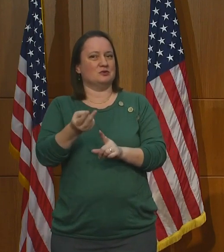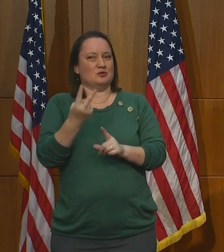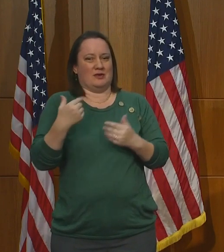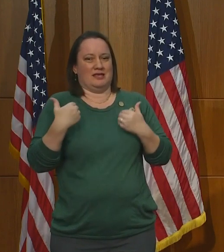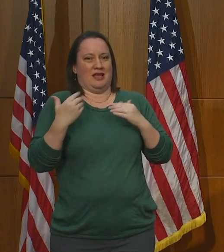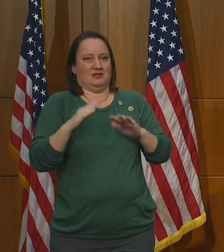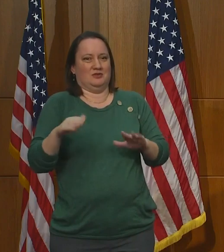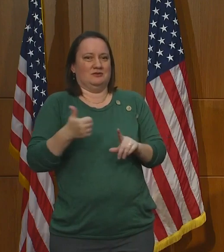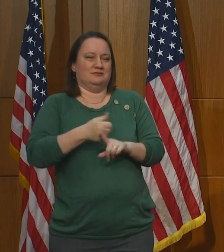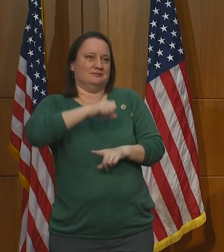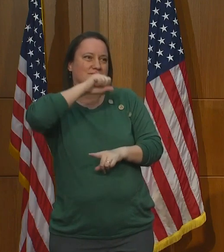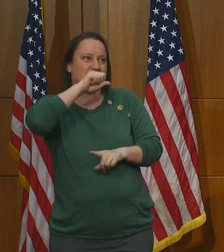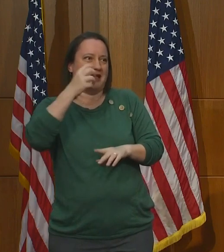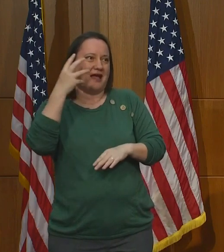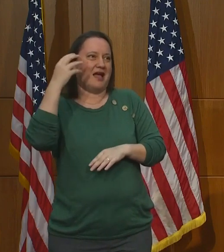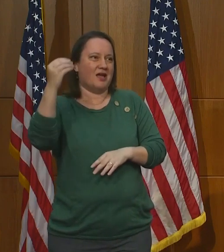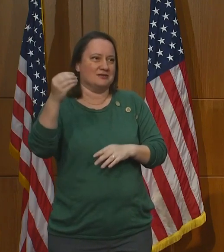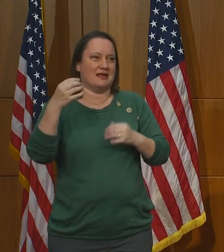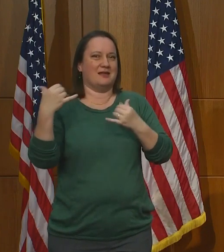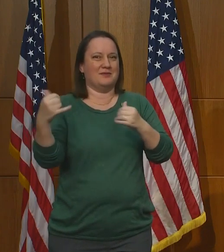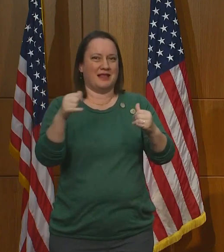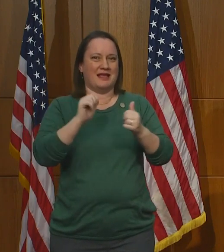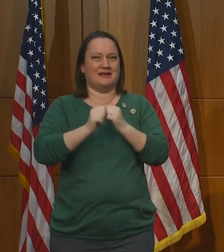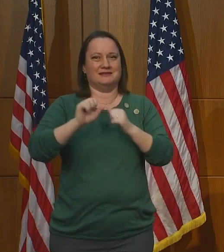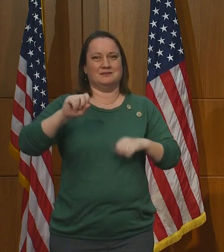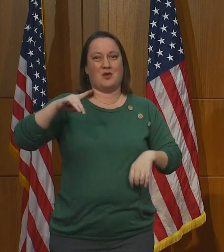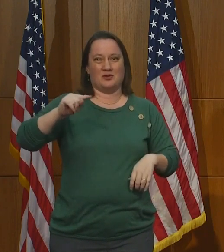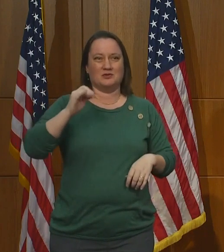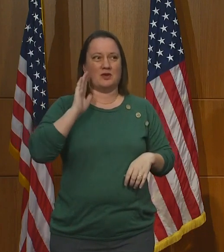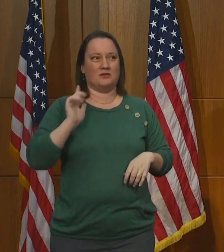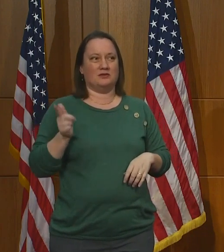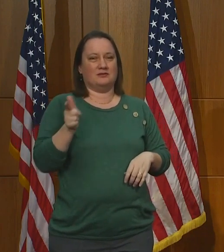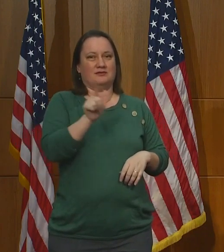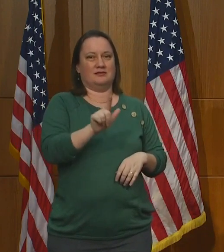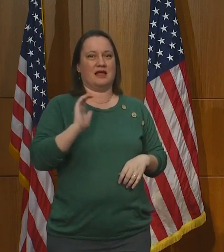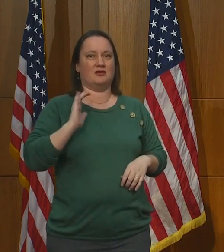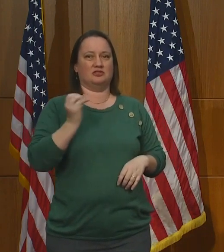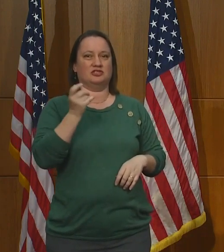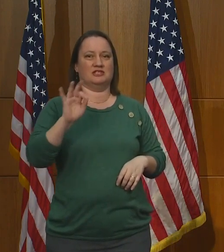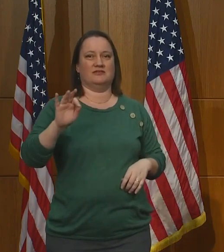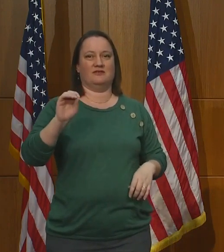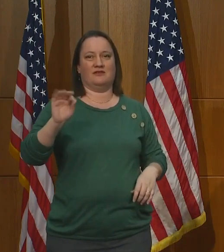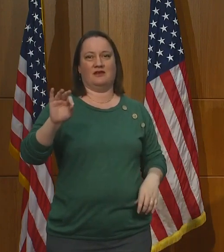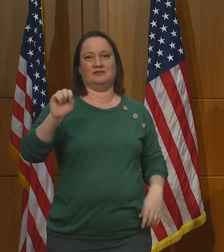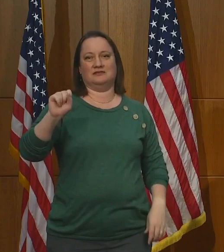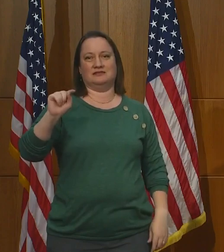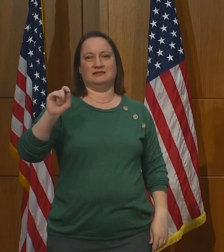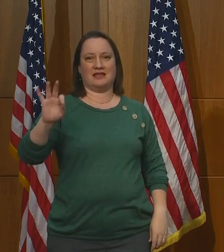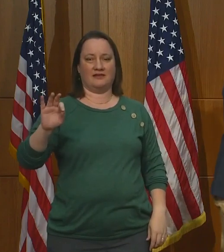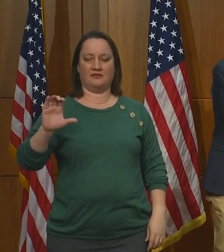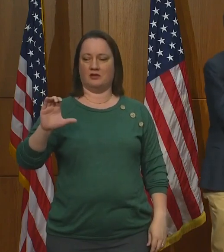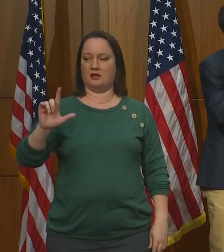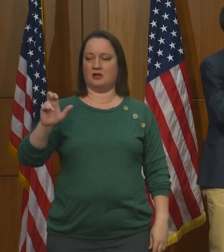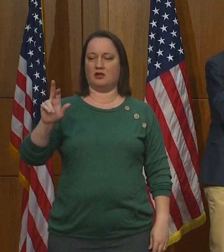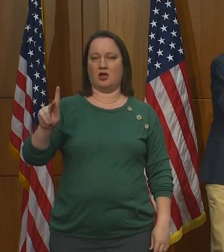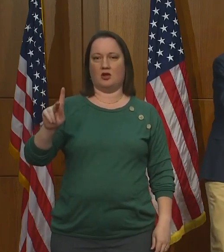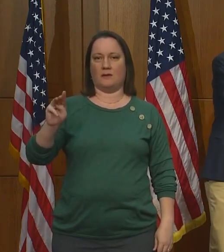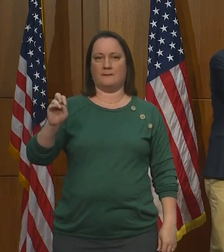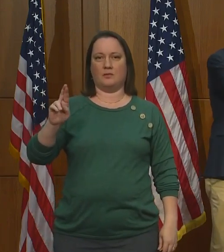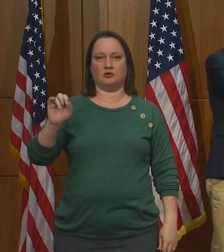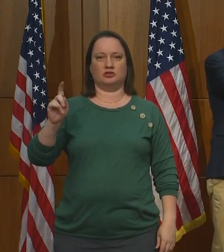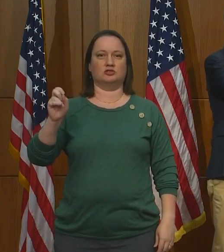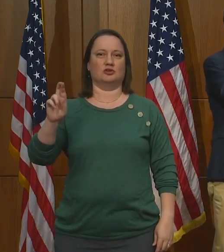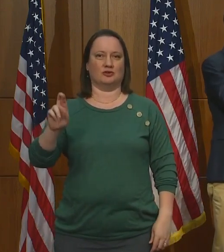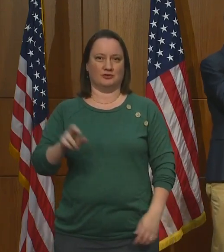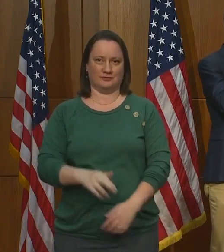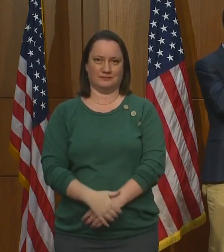ATHLETE. OF AND ALSO TO LAUNCH